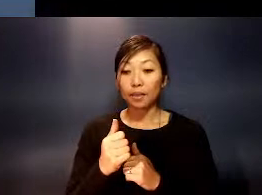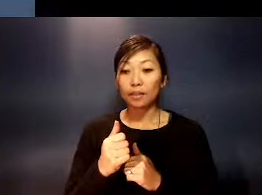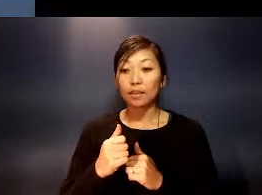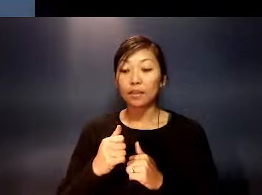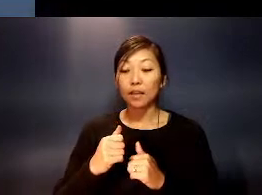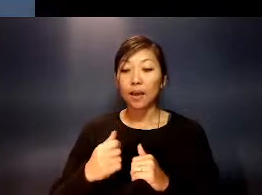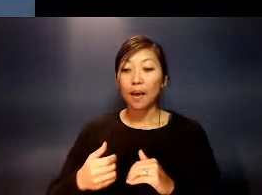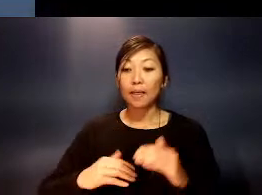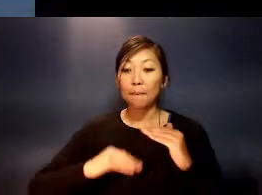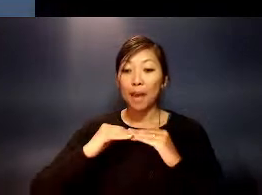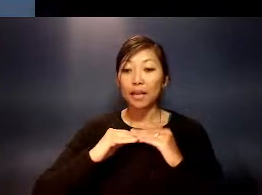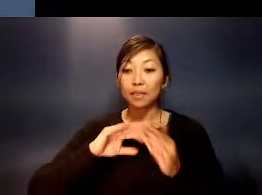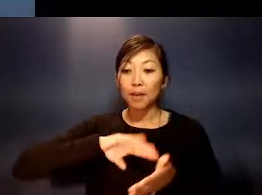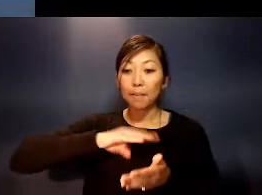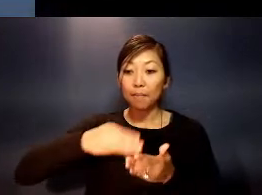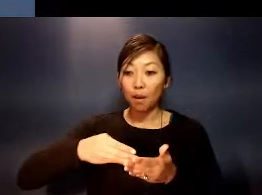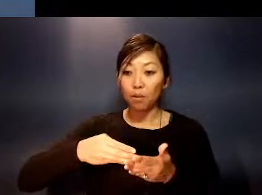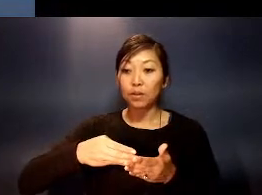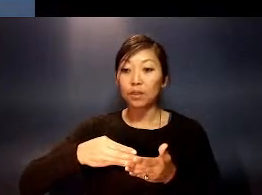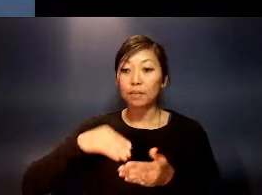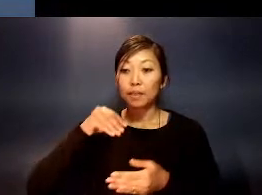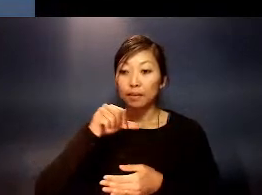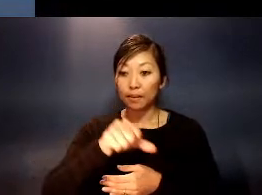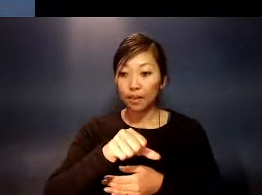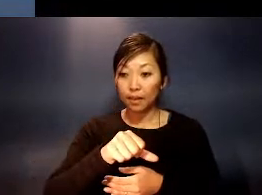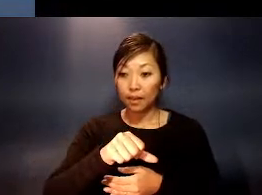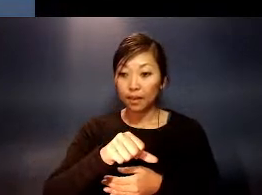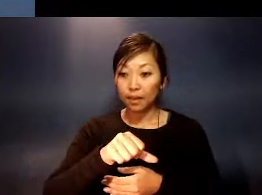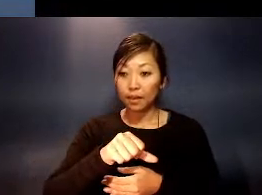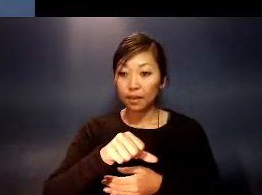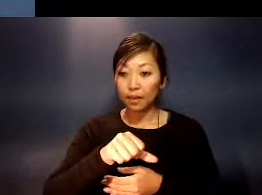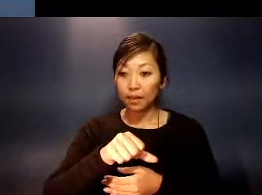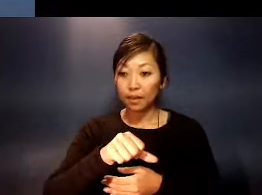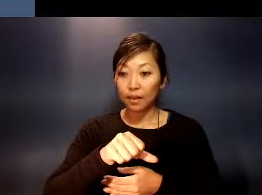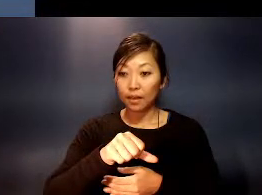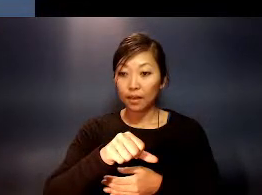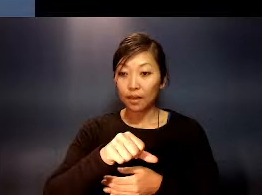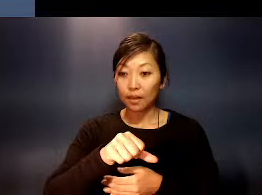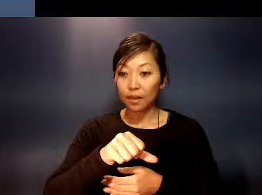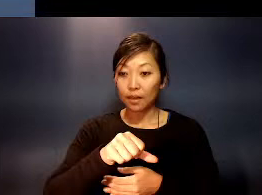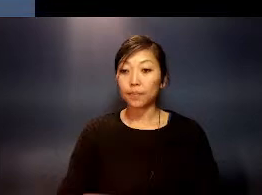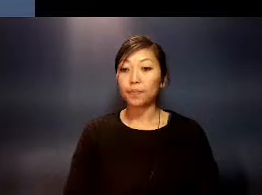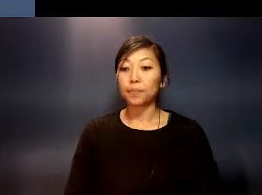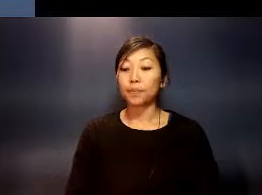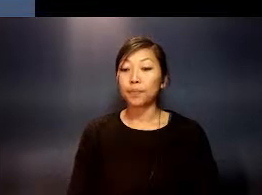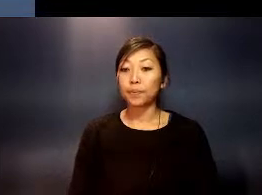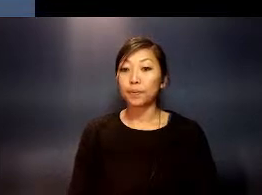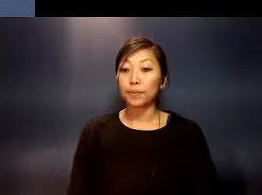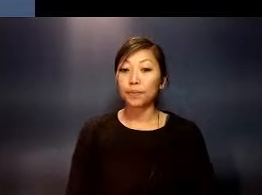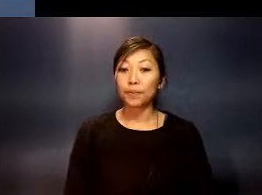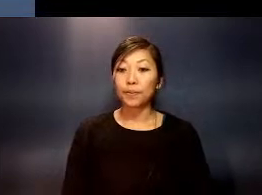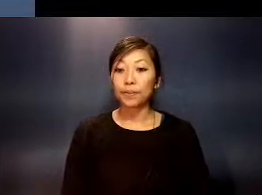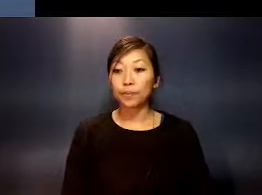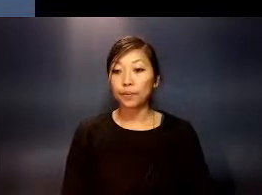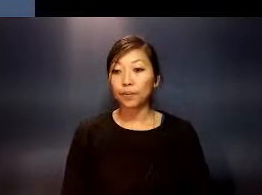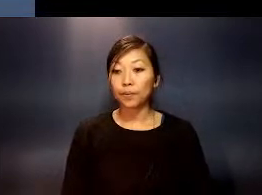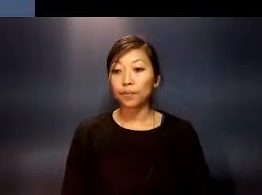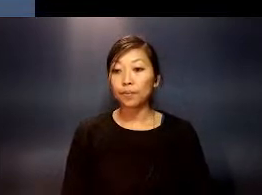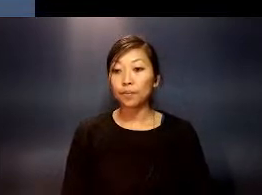≫ COUNCIL MEMBER CANO: AYE. ≫ Clerk: COUNCIL MEMBER REICH. ≫ COUNCIL MEMBER REICH: AYE. ≫ Clerk: COUNCIL MEMBER FLETCHER. ≫ COUNCIL MEMBER FLETCHER: AYE.